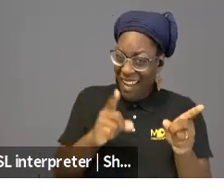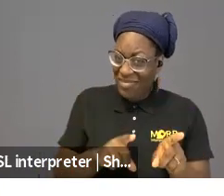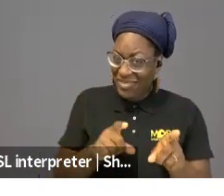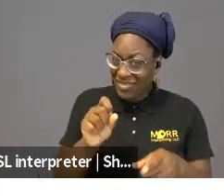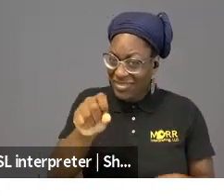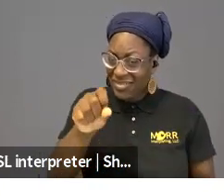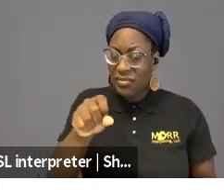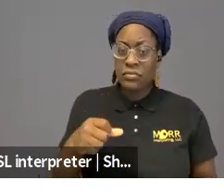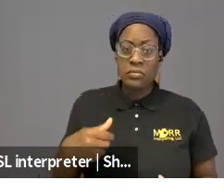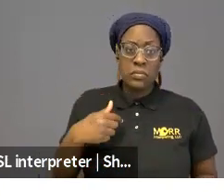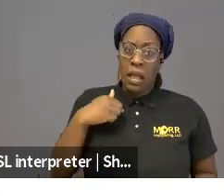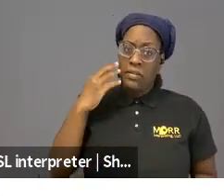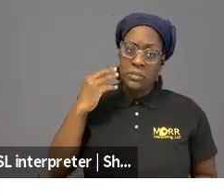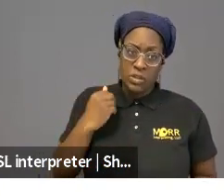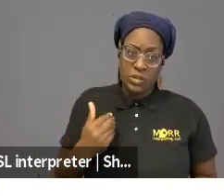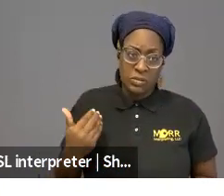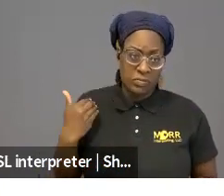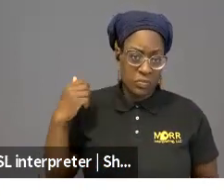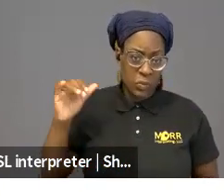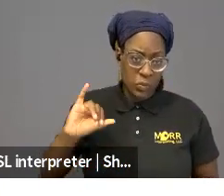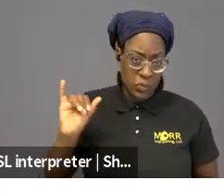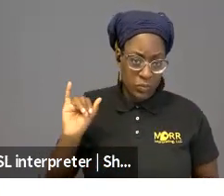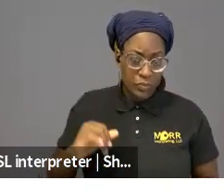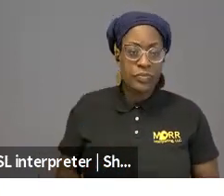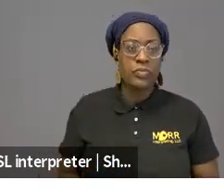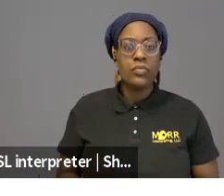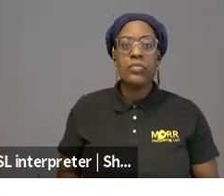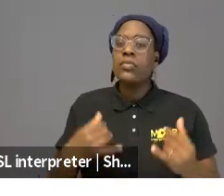What I have now isn't a support structure that I've always had, but the way that it has developed